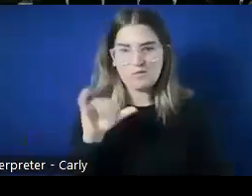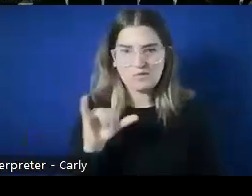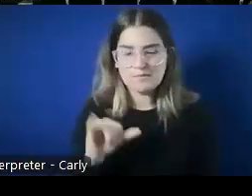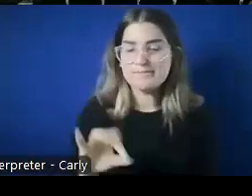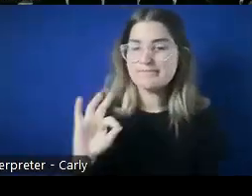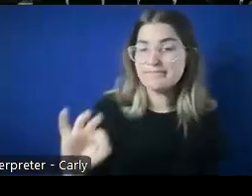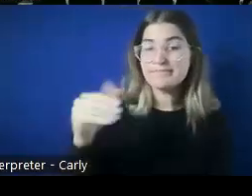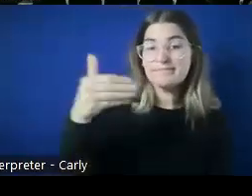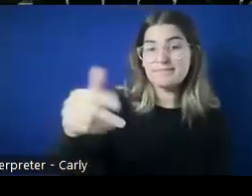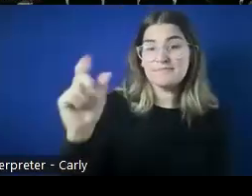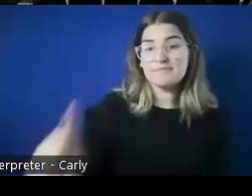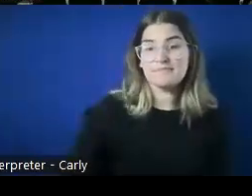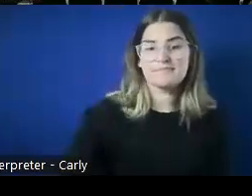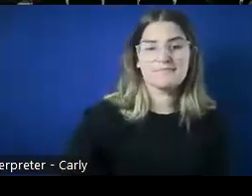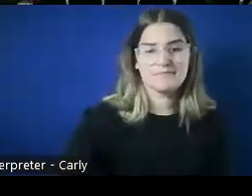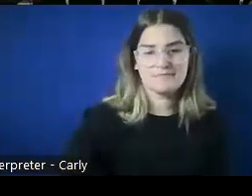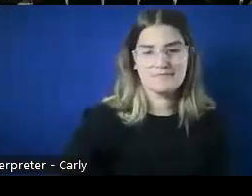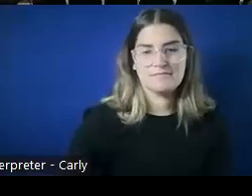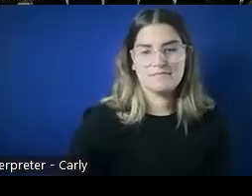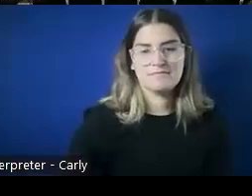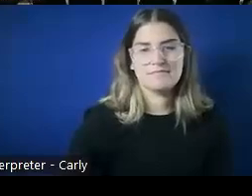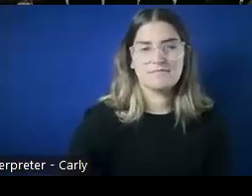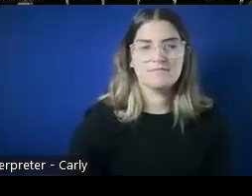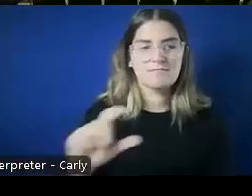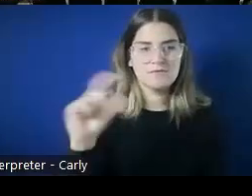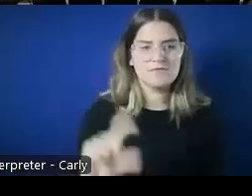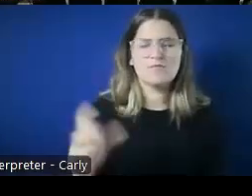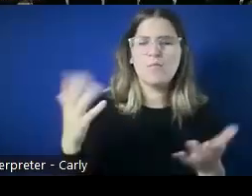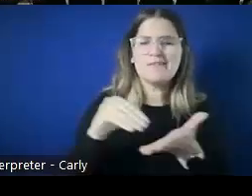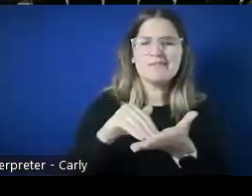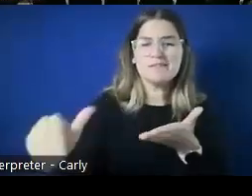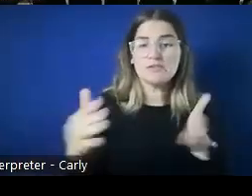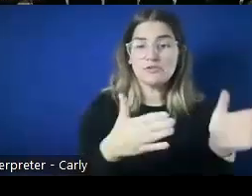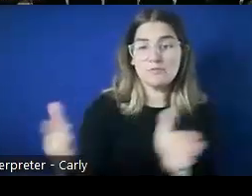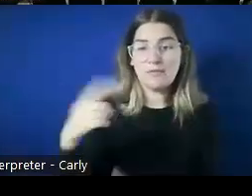question uh from Zoom what does the discharge planning look like for participation and Start